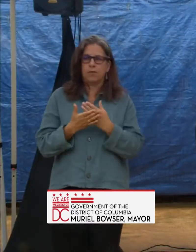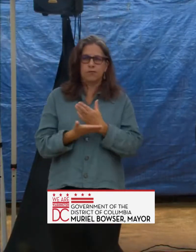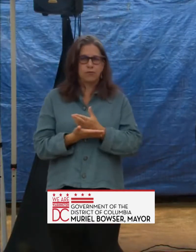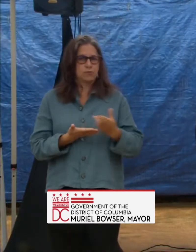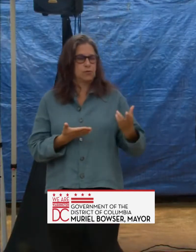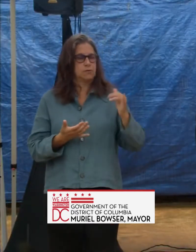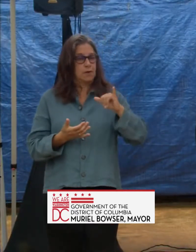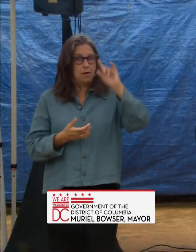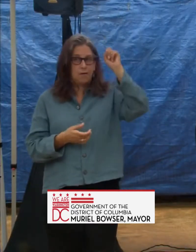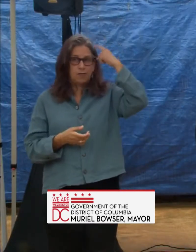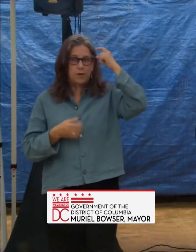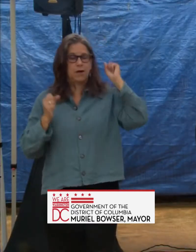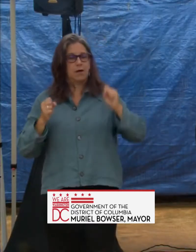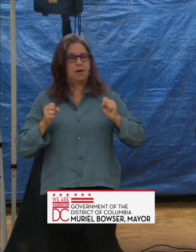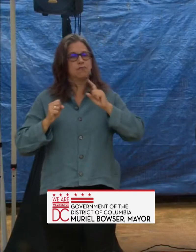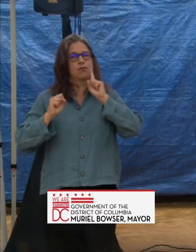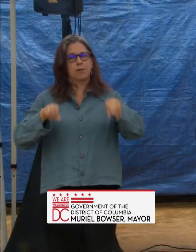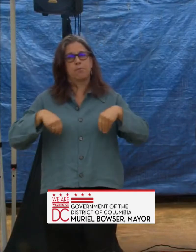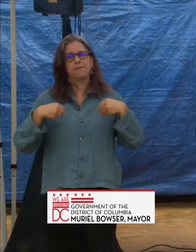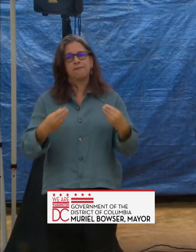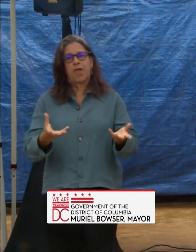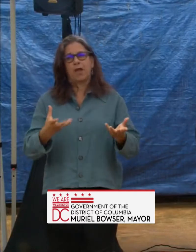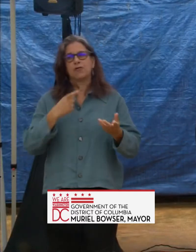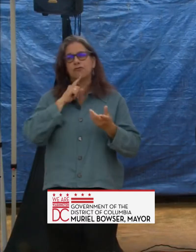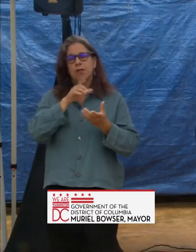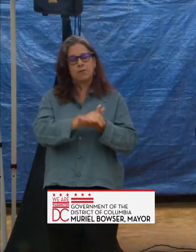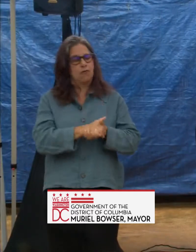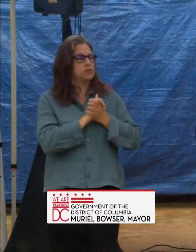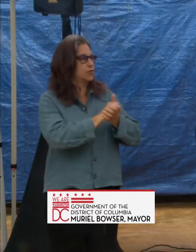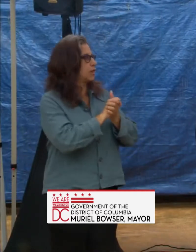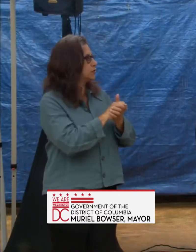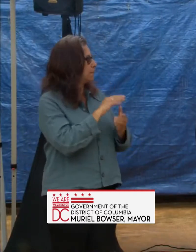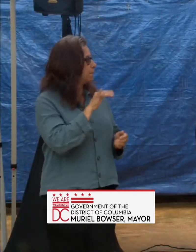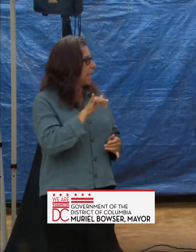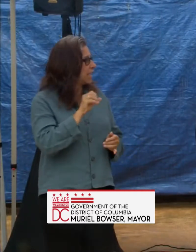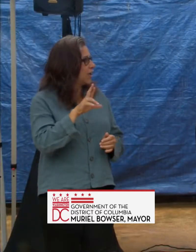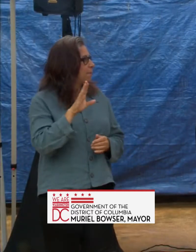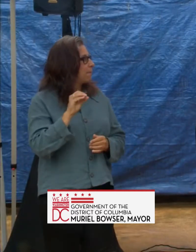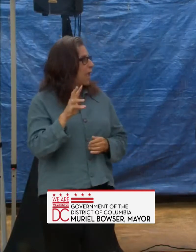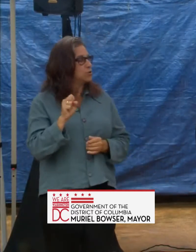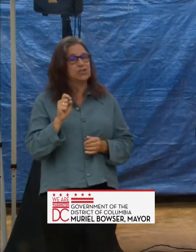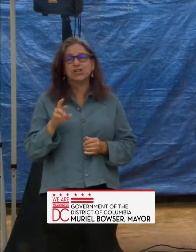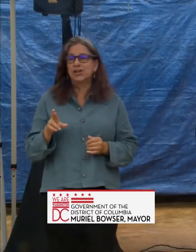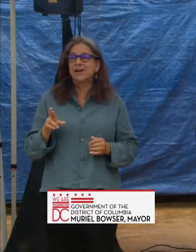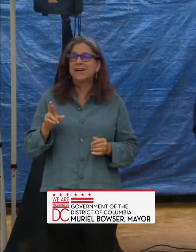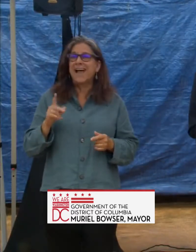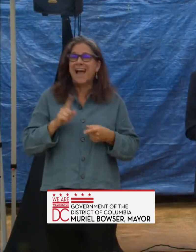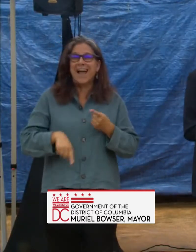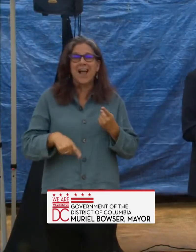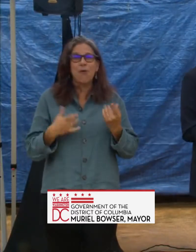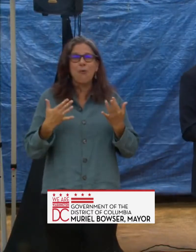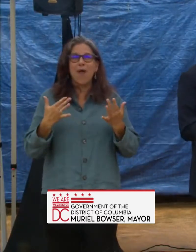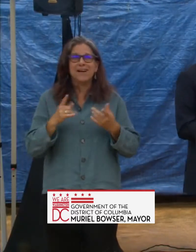SO CONGRATULATIONS, MAYOR BOWSER. I KNOW WE HAVE A LOT OF WORK TO DO. AND I CAN'T WAIT TO COME AND CUT THE RIBBON. CONGRATULATIONS, EVERYBODY.